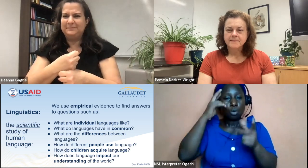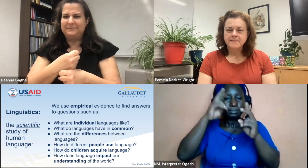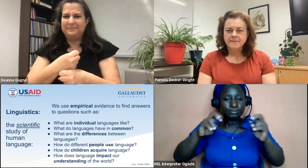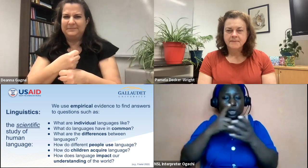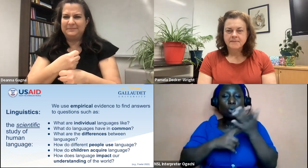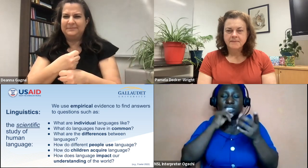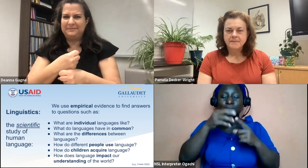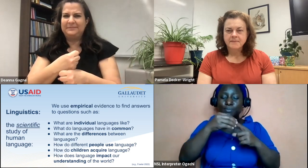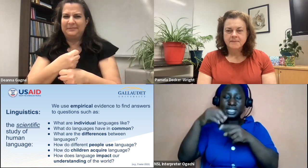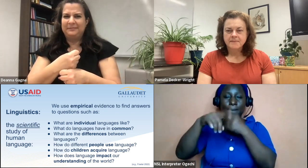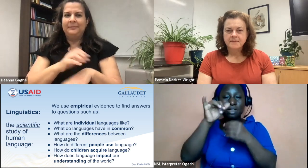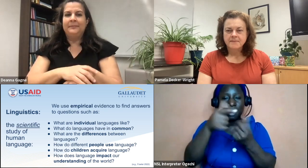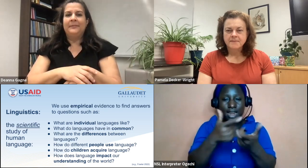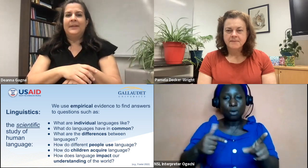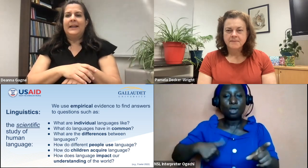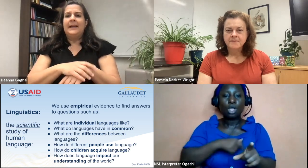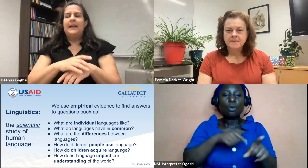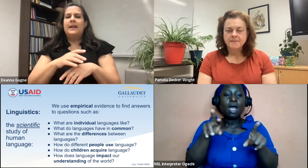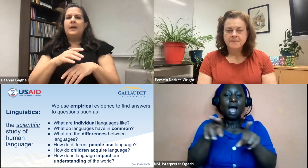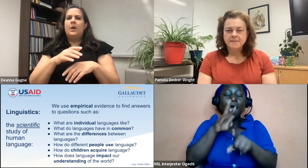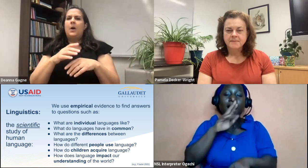any any language that the human brain generates.